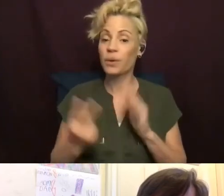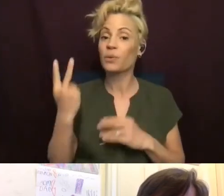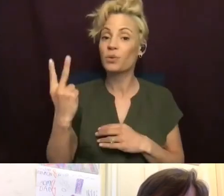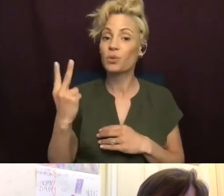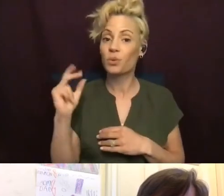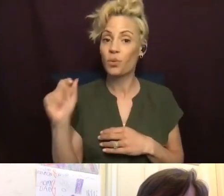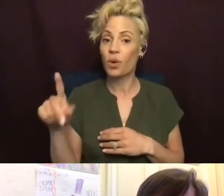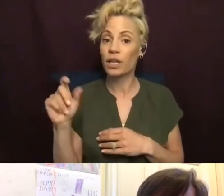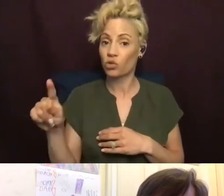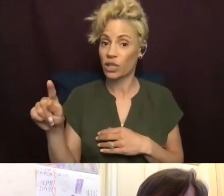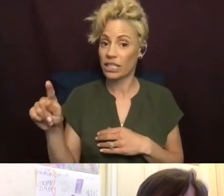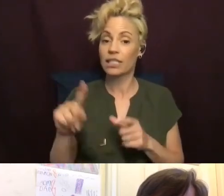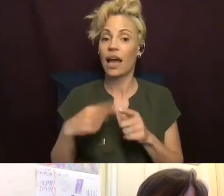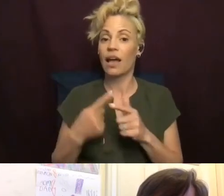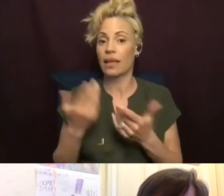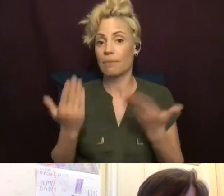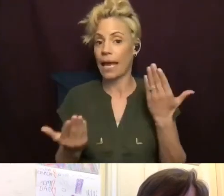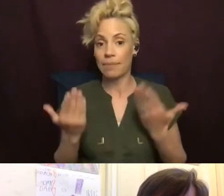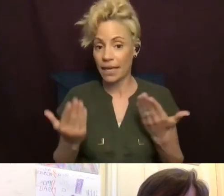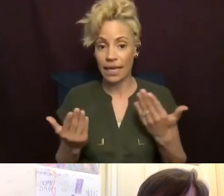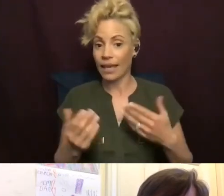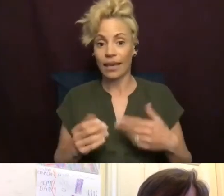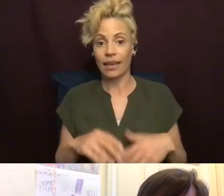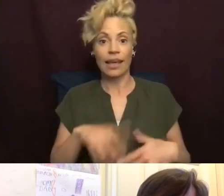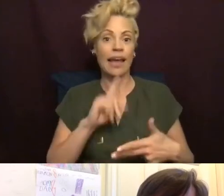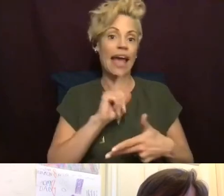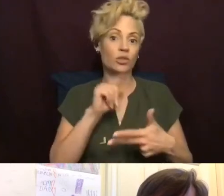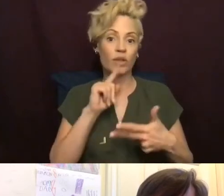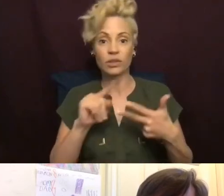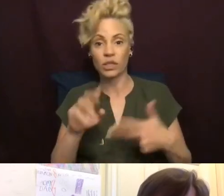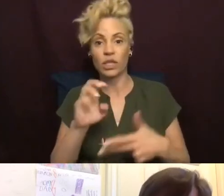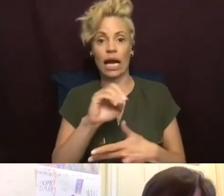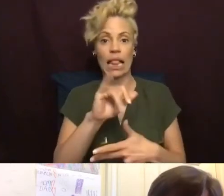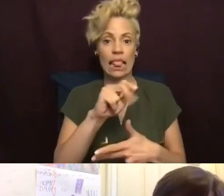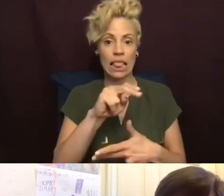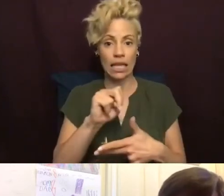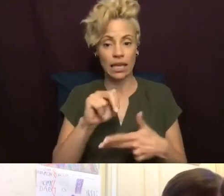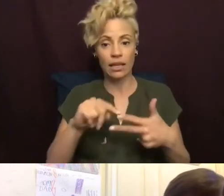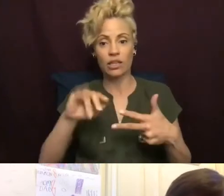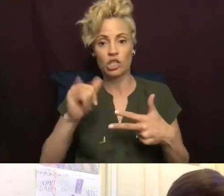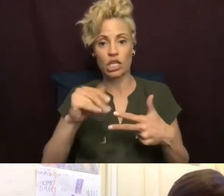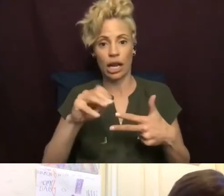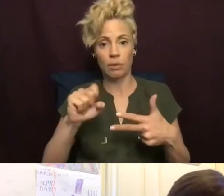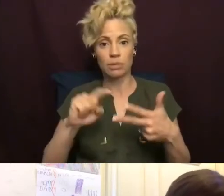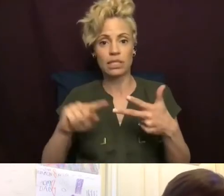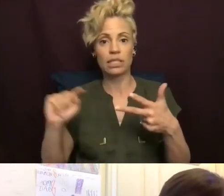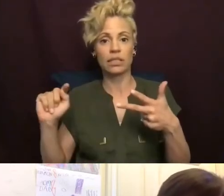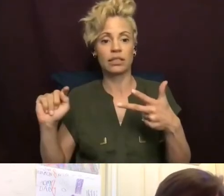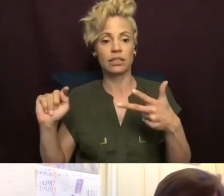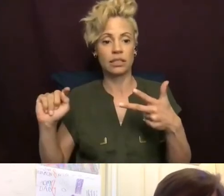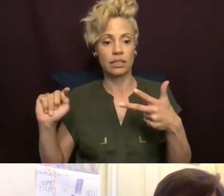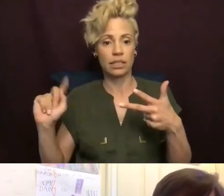and then maybe we can go through the lineup, Eileen, James and TK. Excuse my cat, she likes to join.